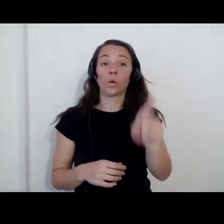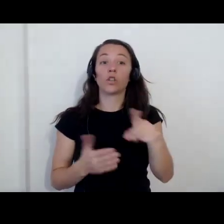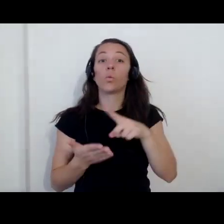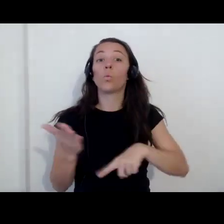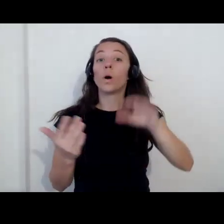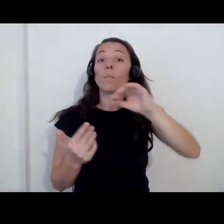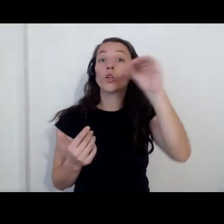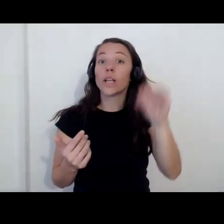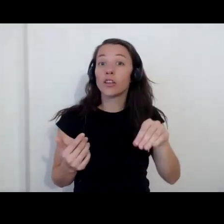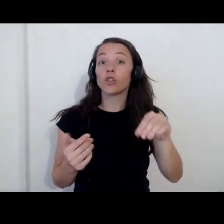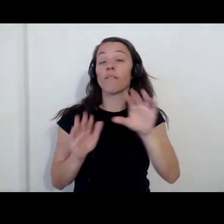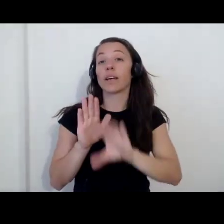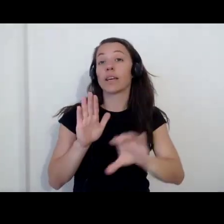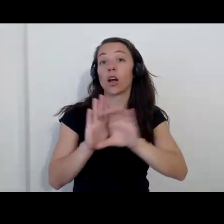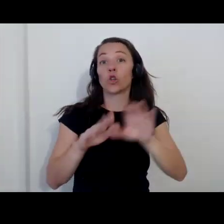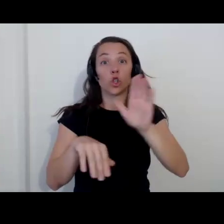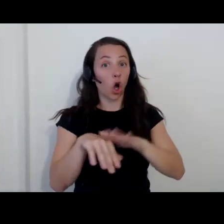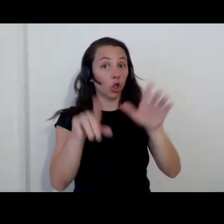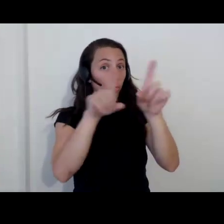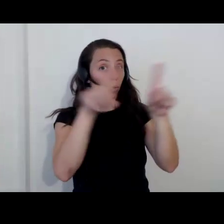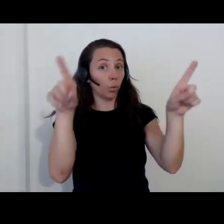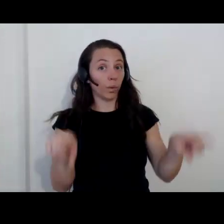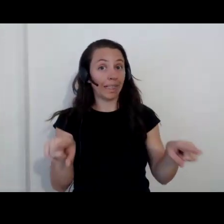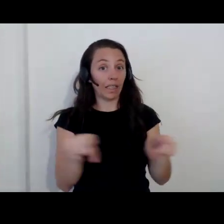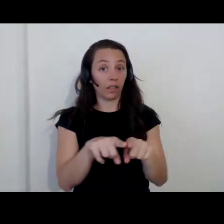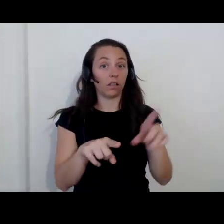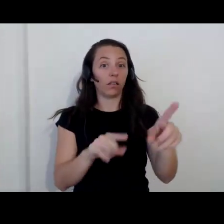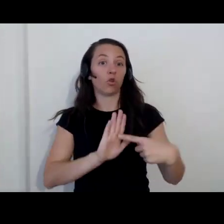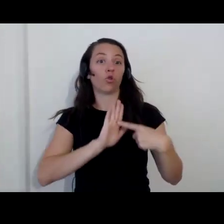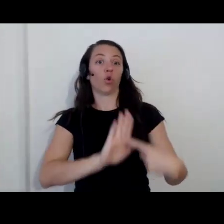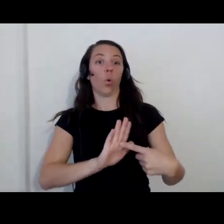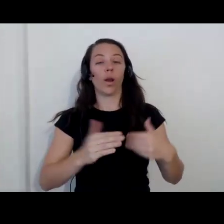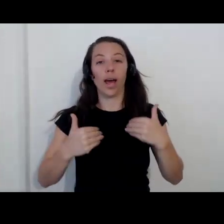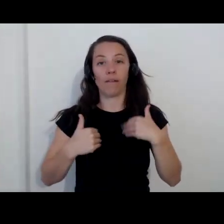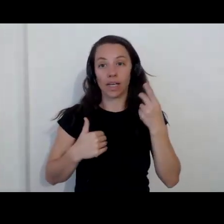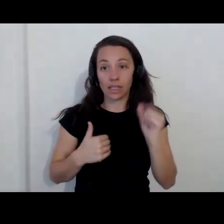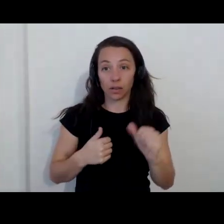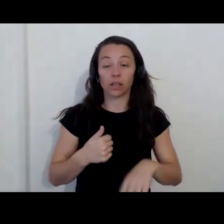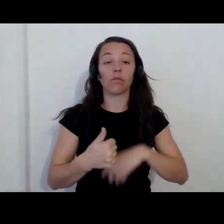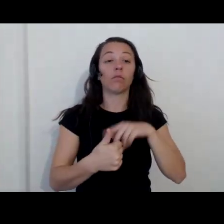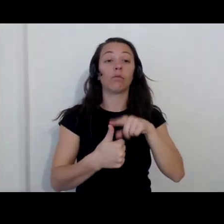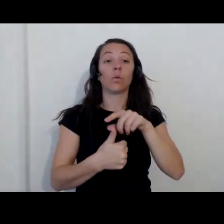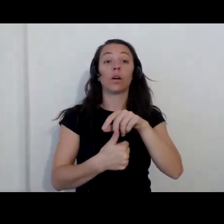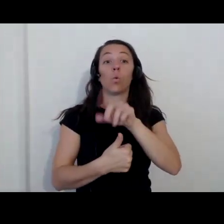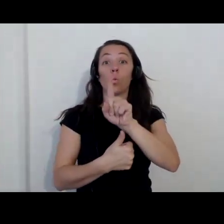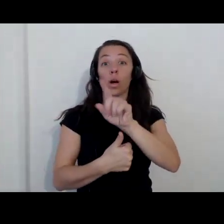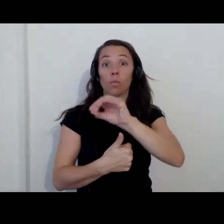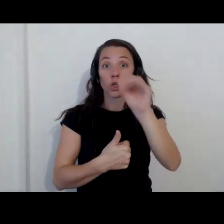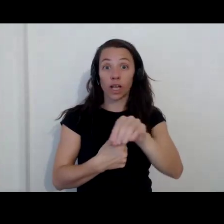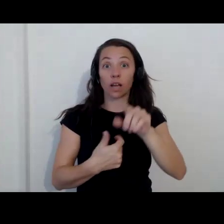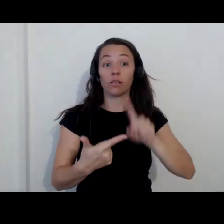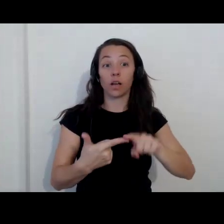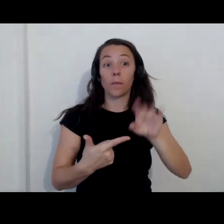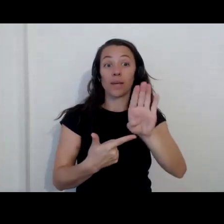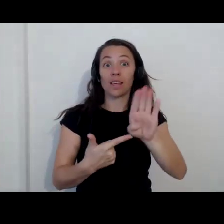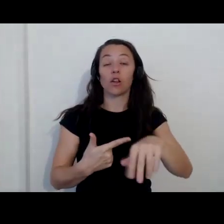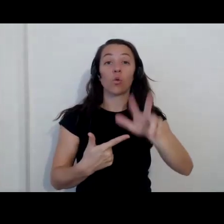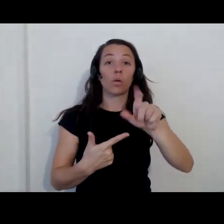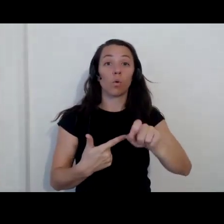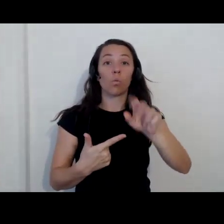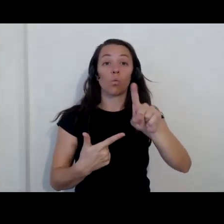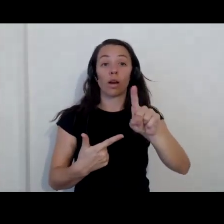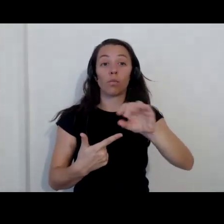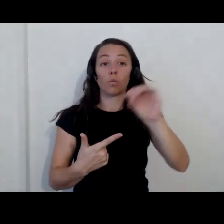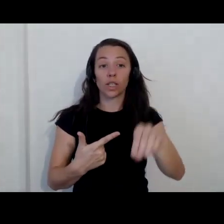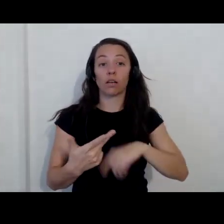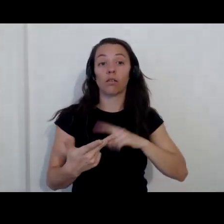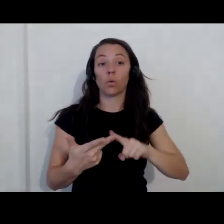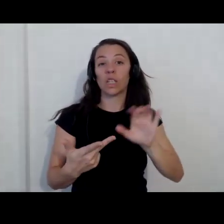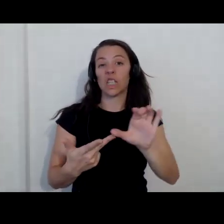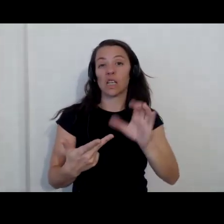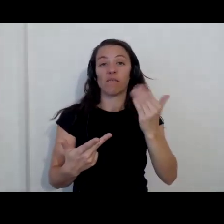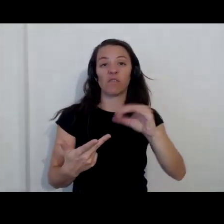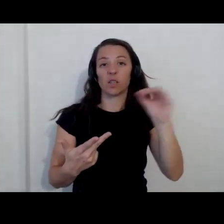of characters on the screen are portrayed as having a disability? A, 1%. B, 3.1%. Or C, 15%?